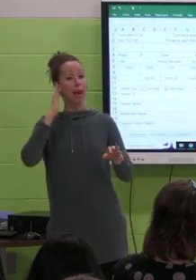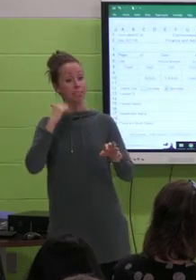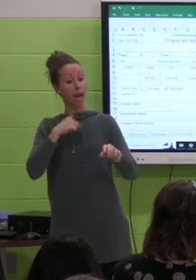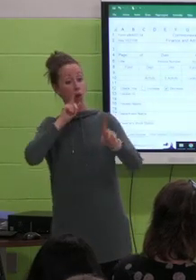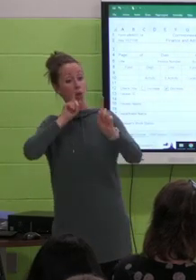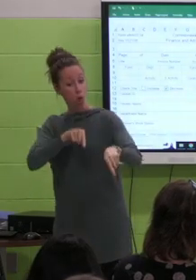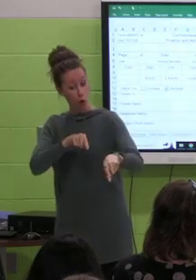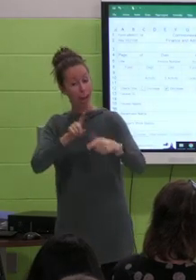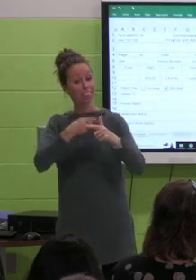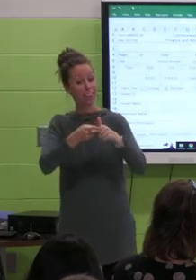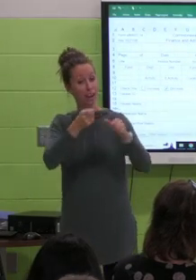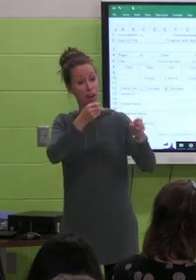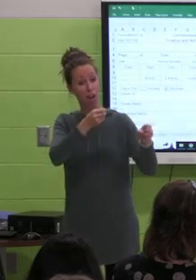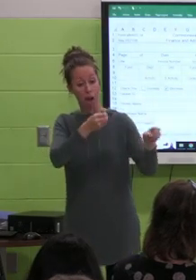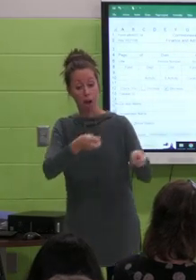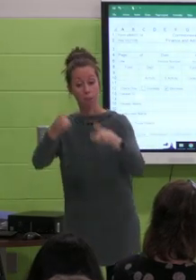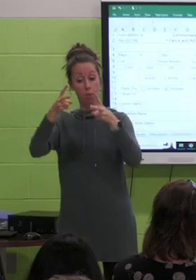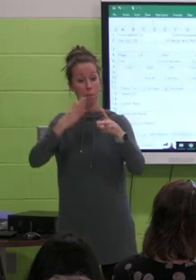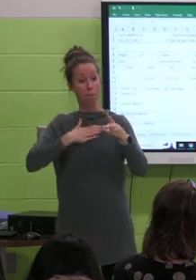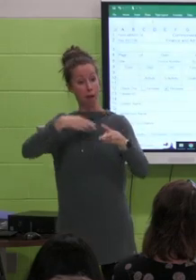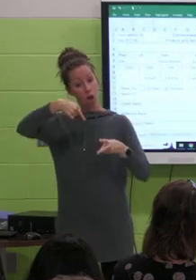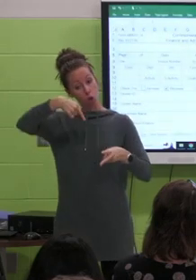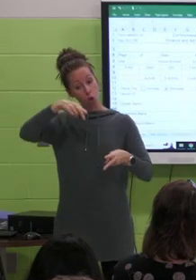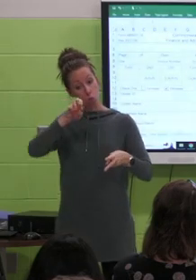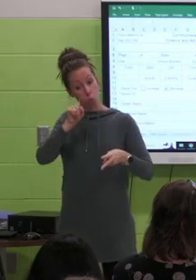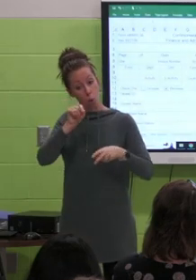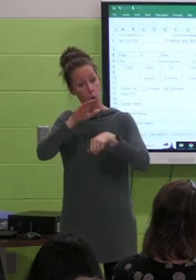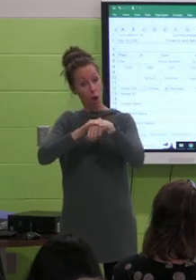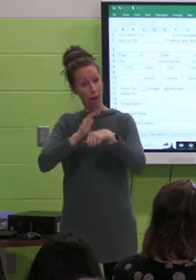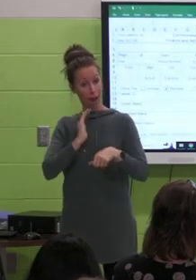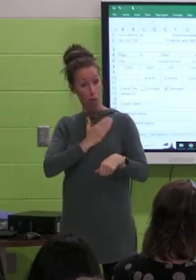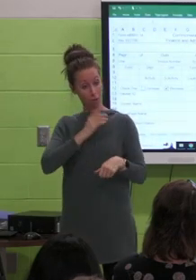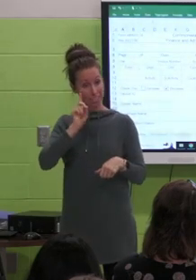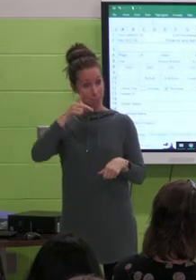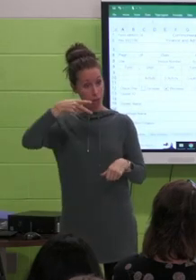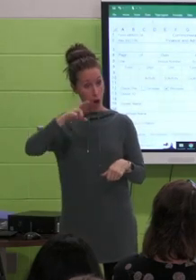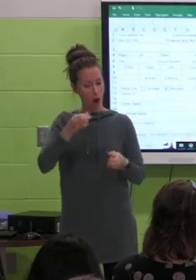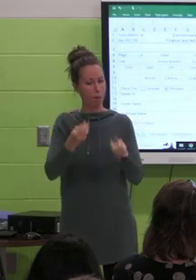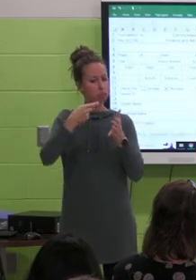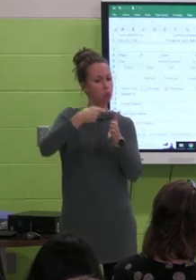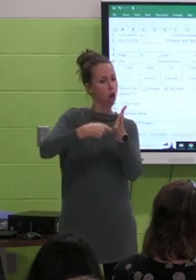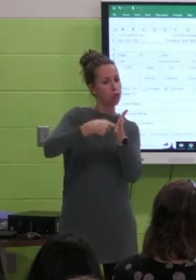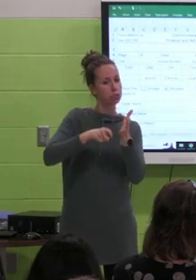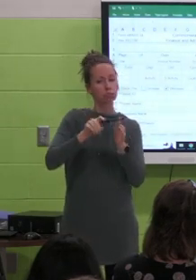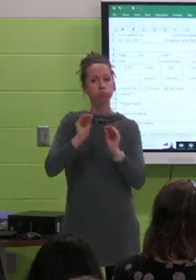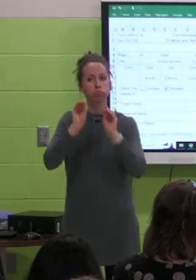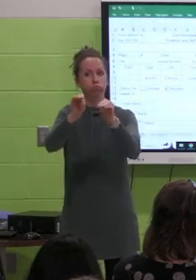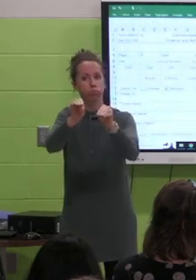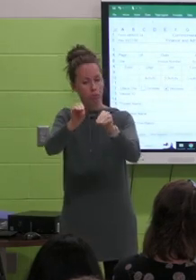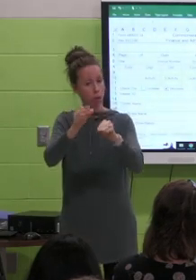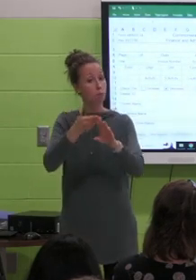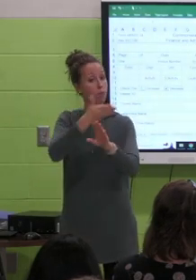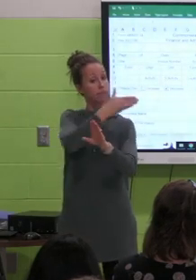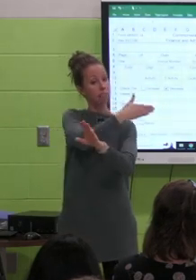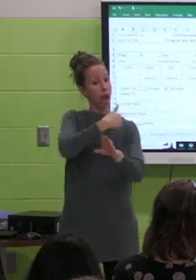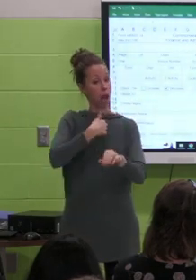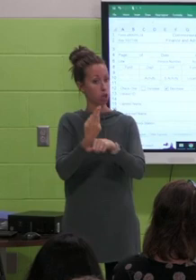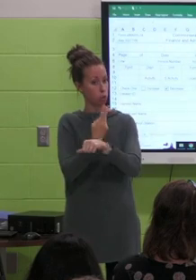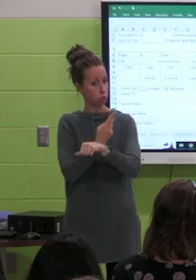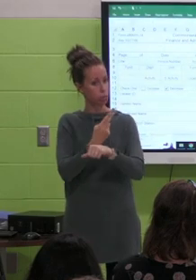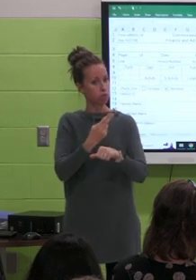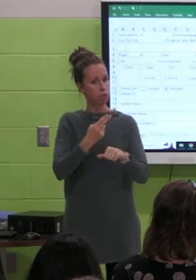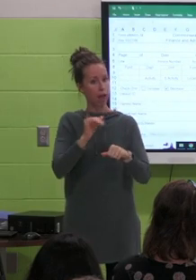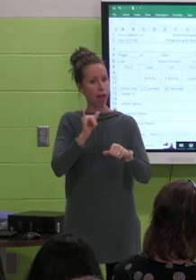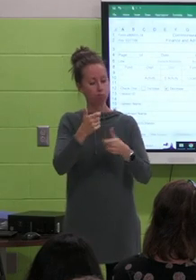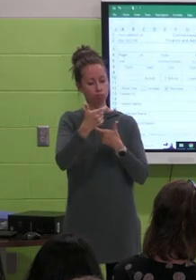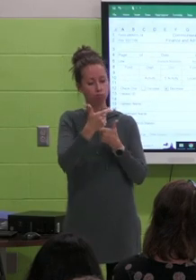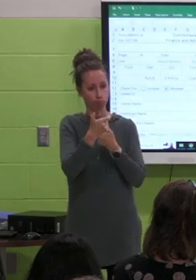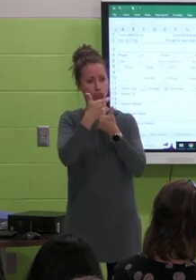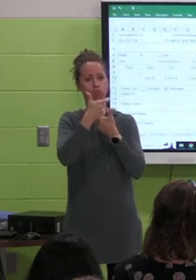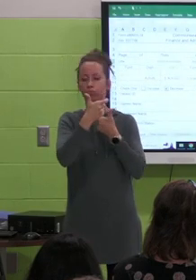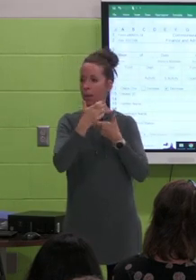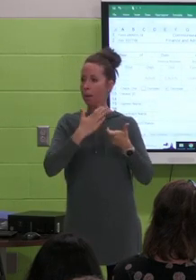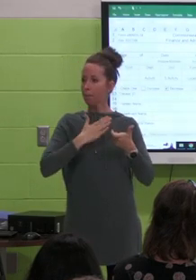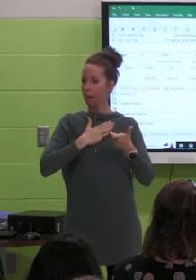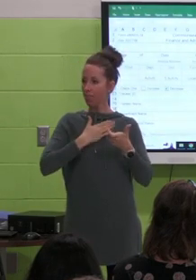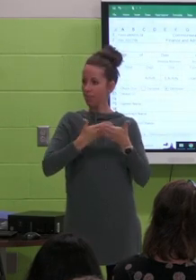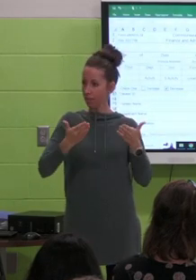our DPR like previously I have been able to use even just a screenshot of the items that I want